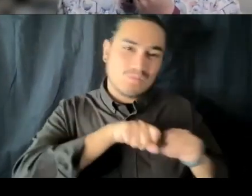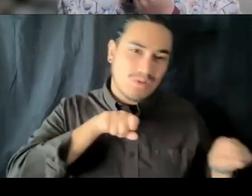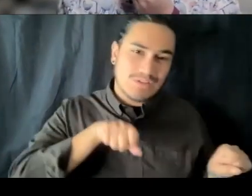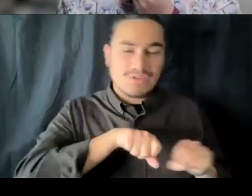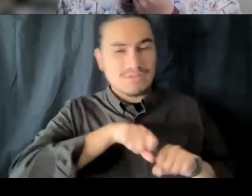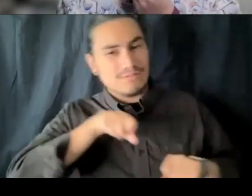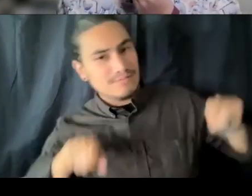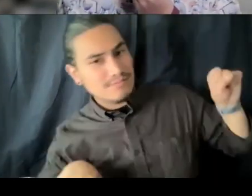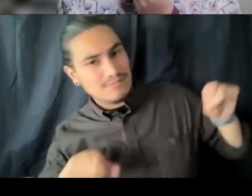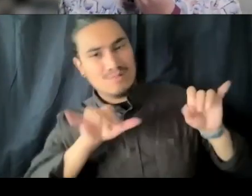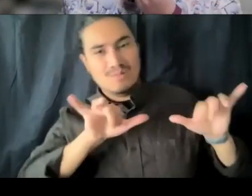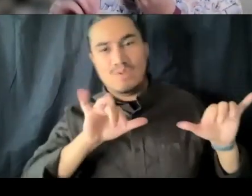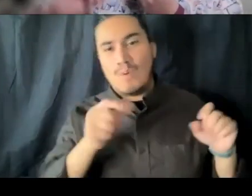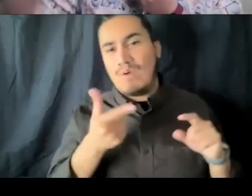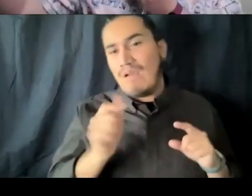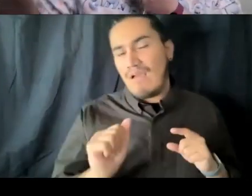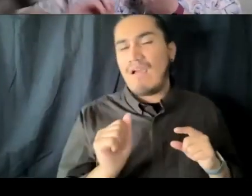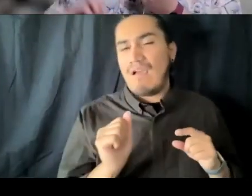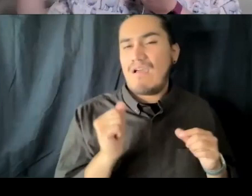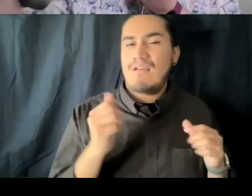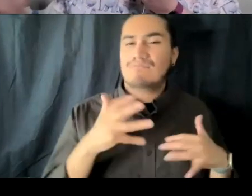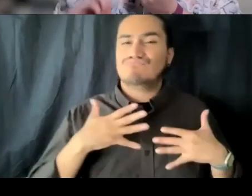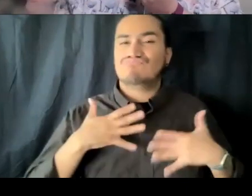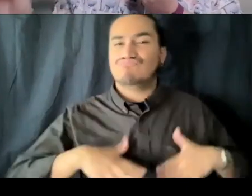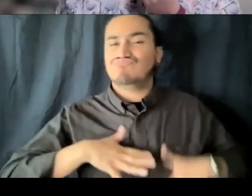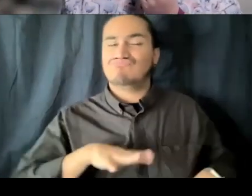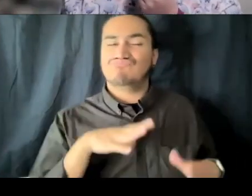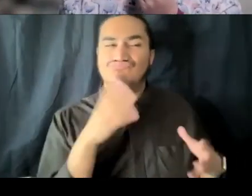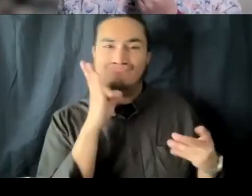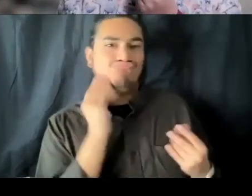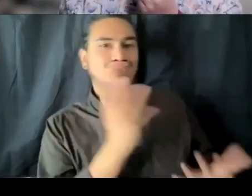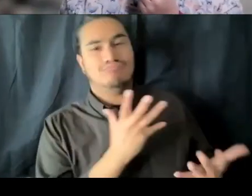Can just help people kinda have access to something that's new to them.